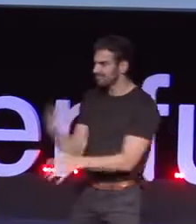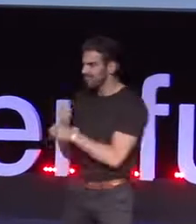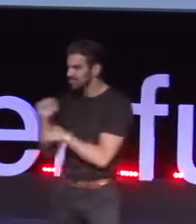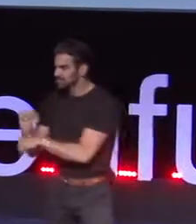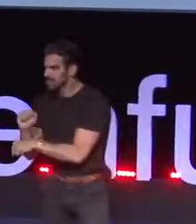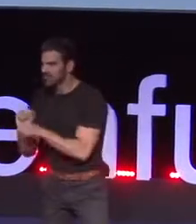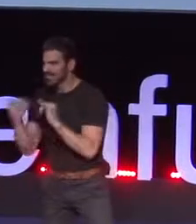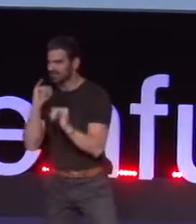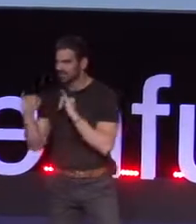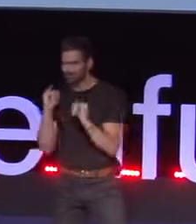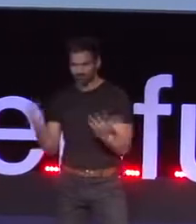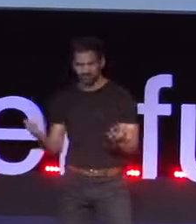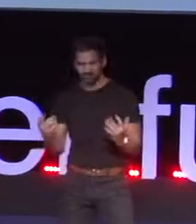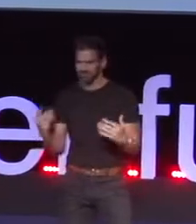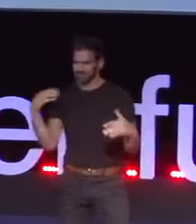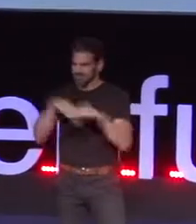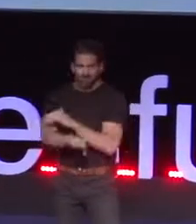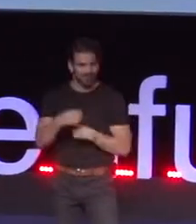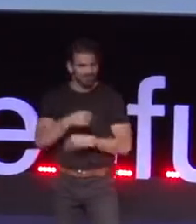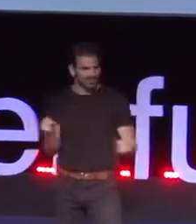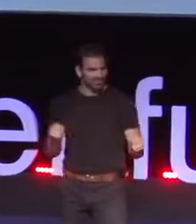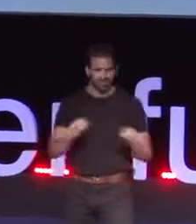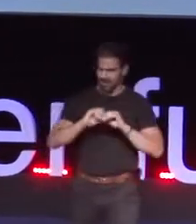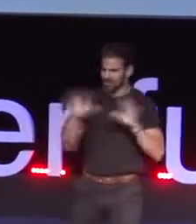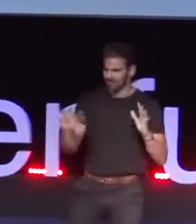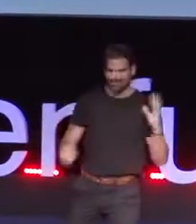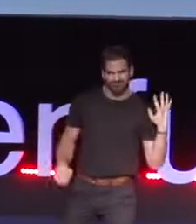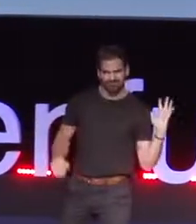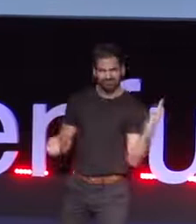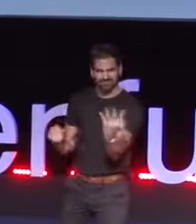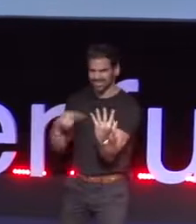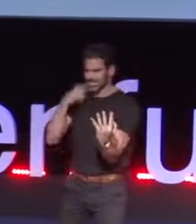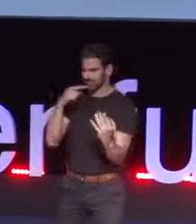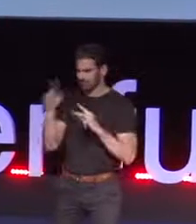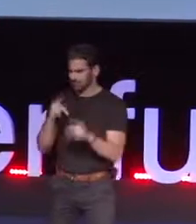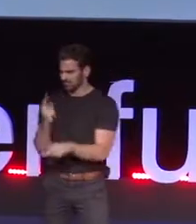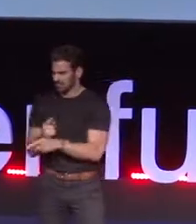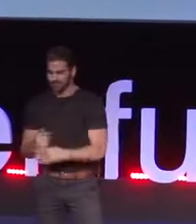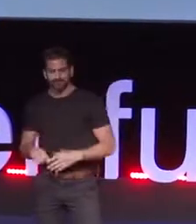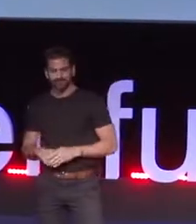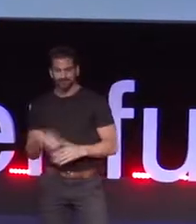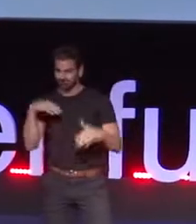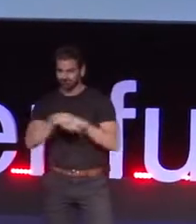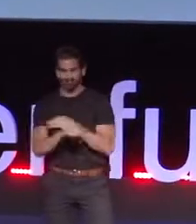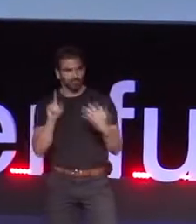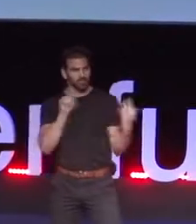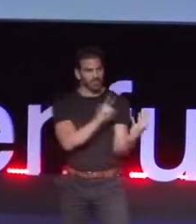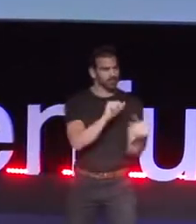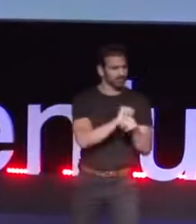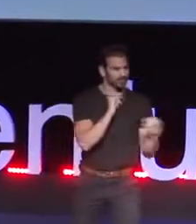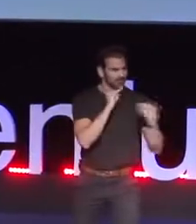to illustrate that point if i were to walk into a job interview with a panel of hearing peers and if